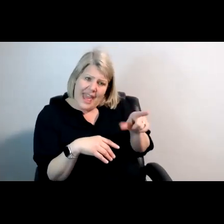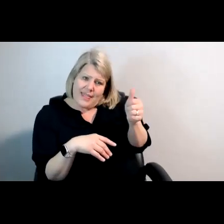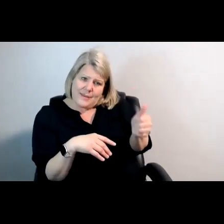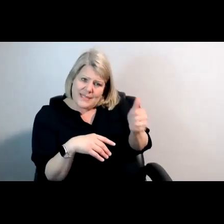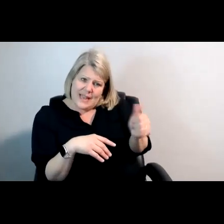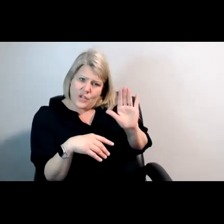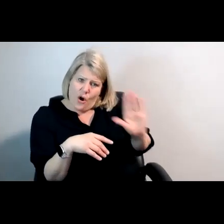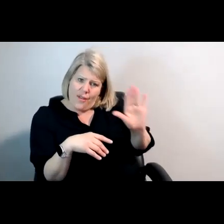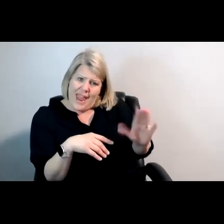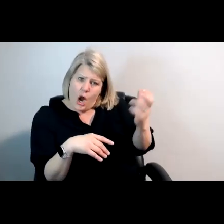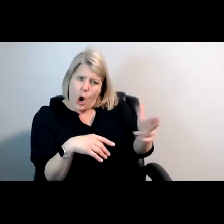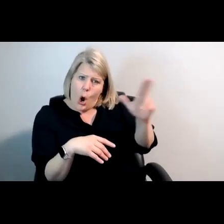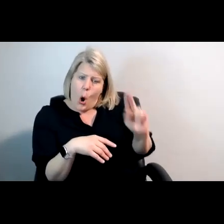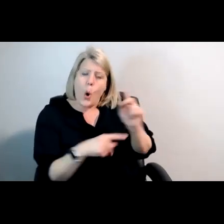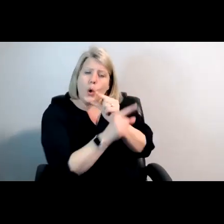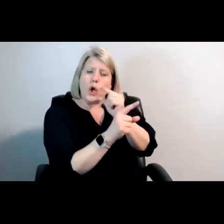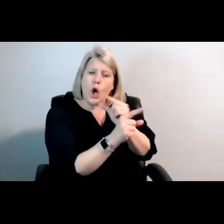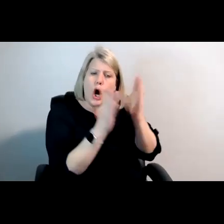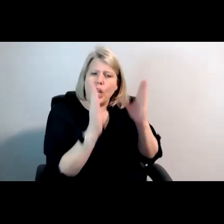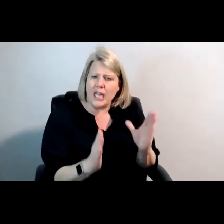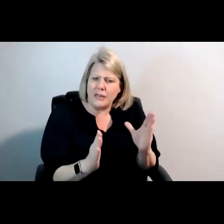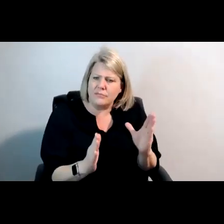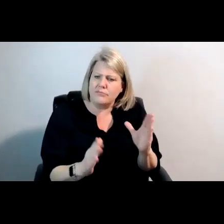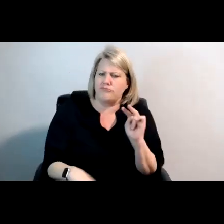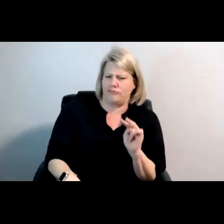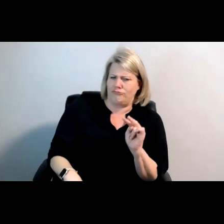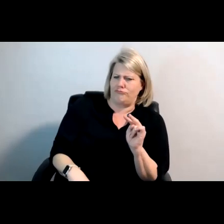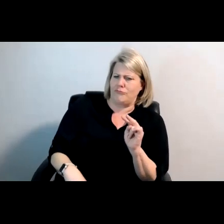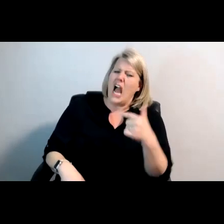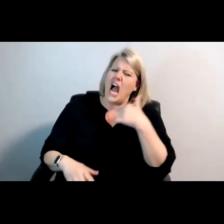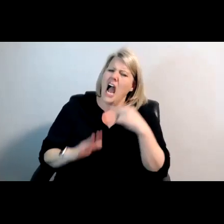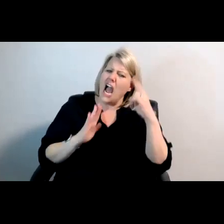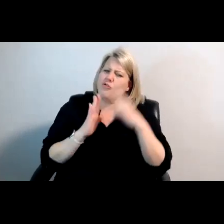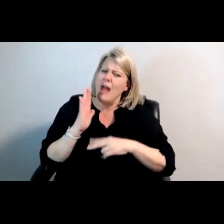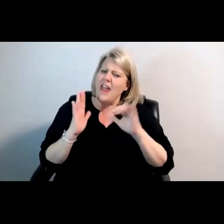[Morgan] So I read that question a little differently, Tina. I think it was saying what if the client agree,